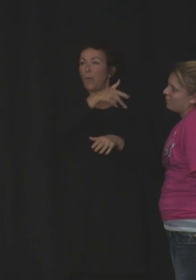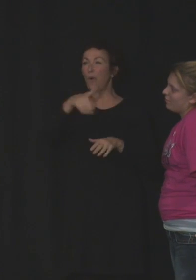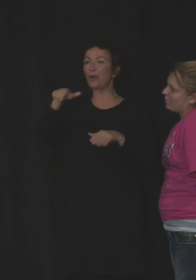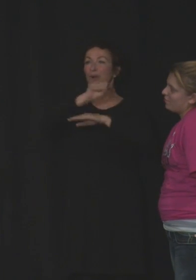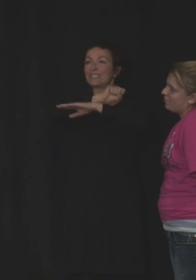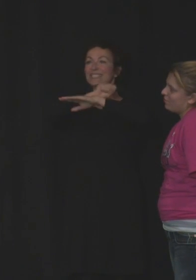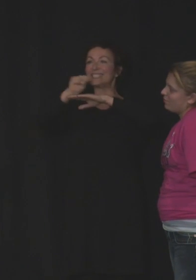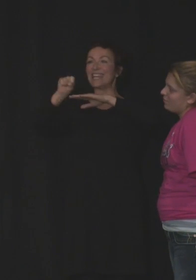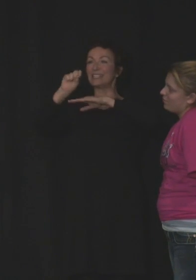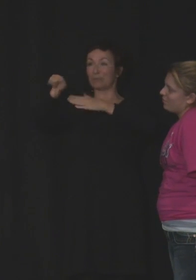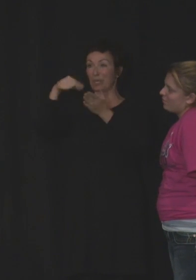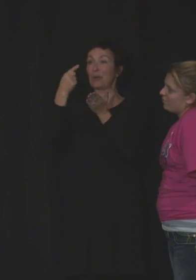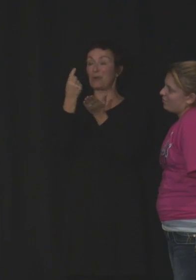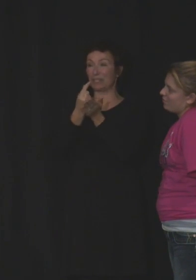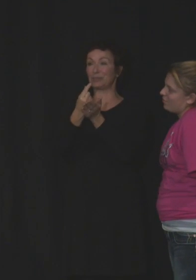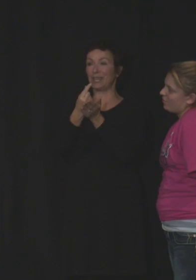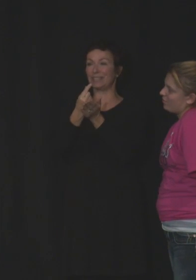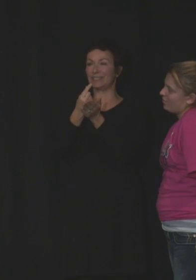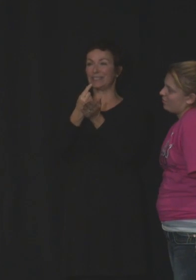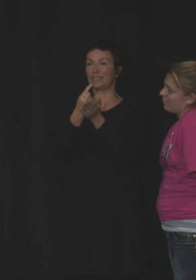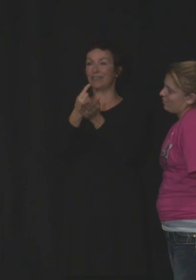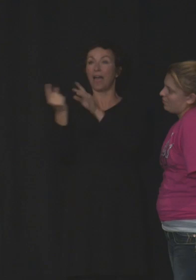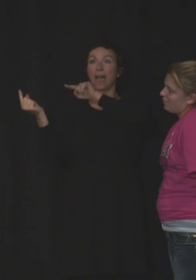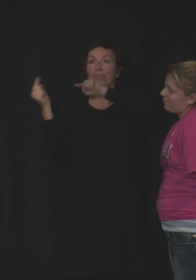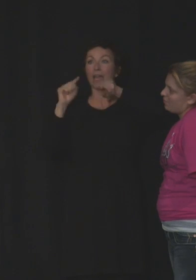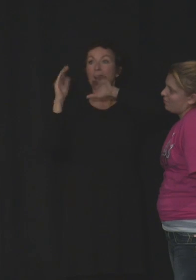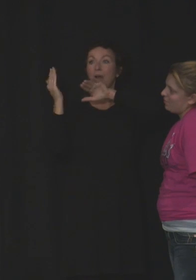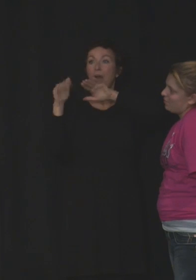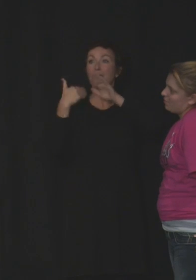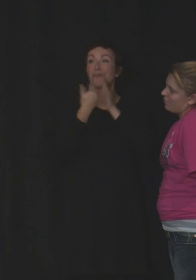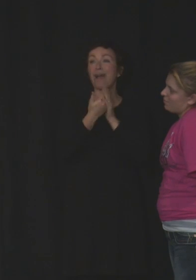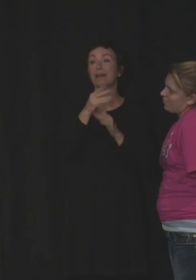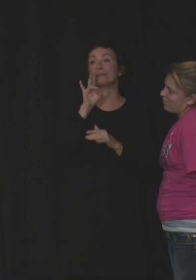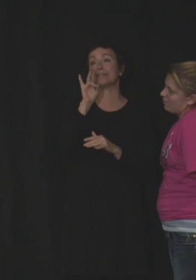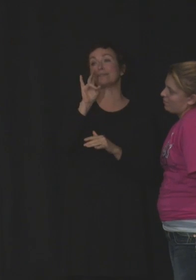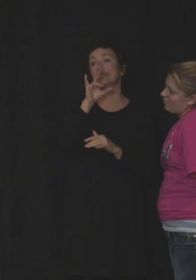stage. They'd come to Gallaudet, they were 17, 18 years old,